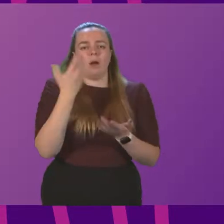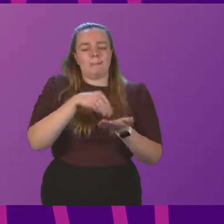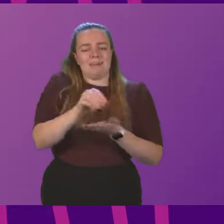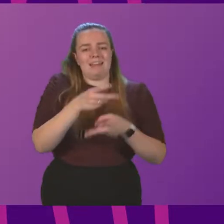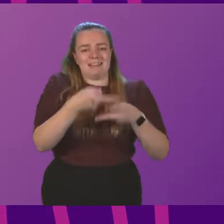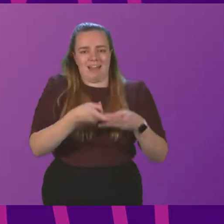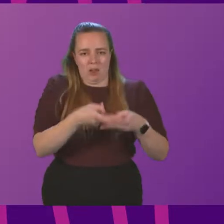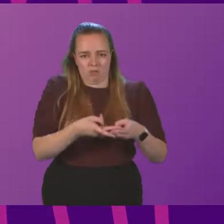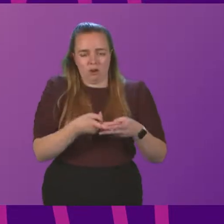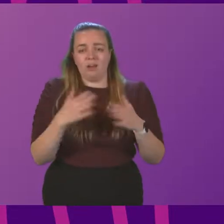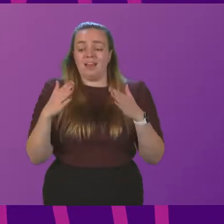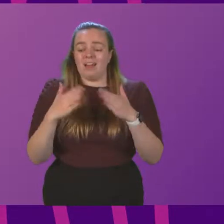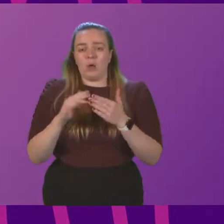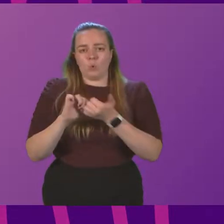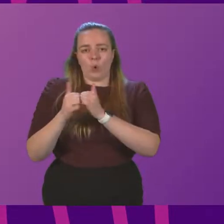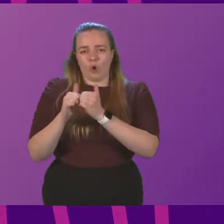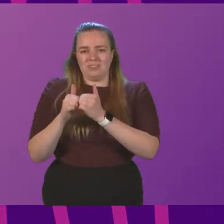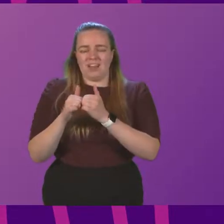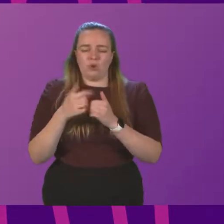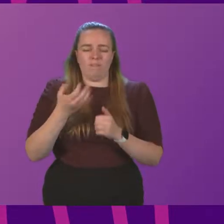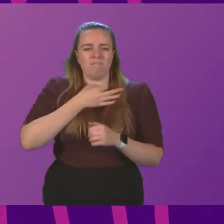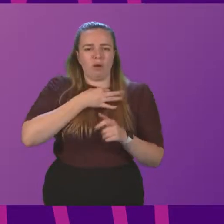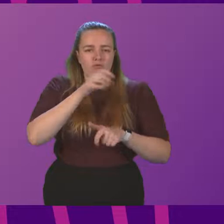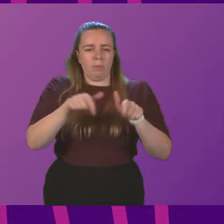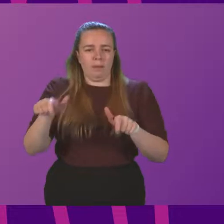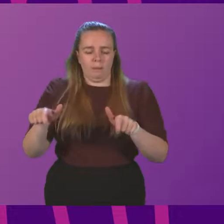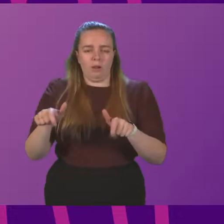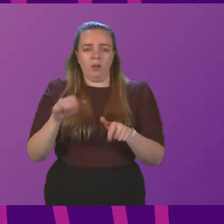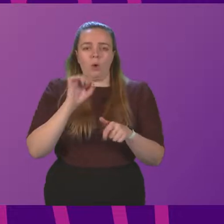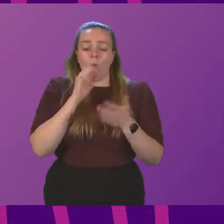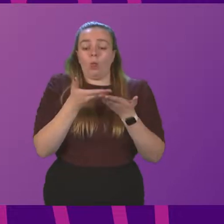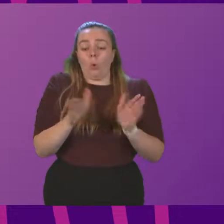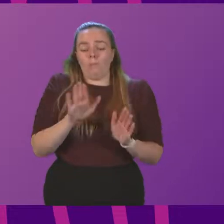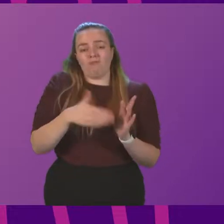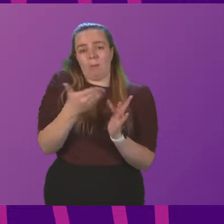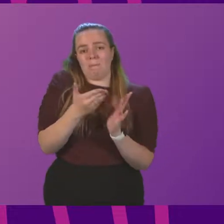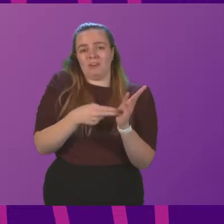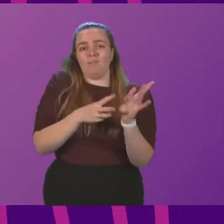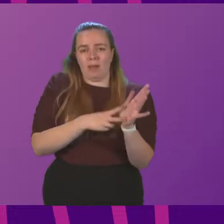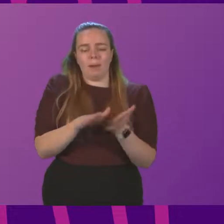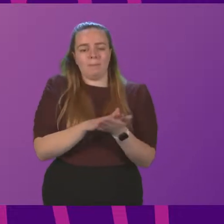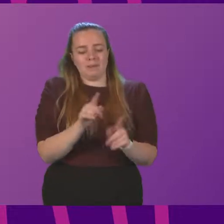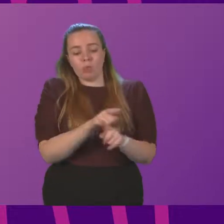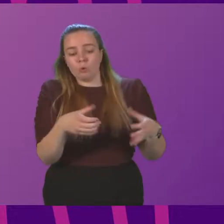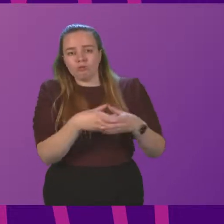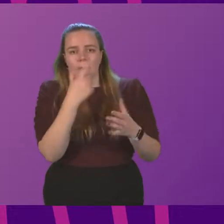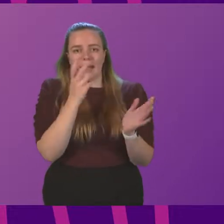and household contacts of the immunosuppressed will open from mid-November. That will allow those groups to book booster appointments online.